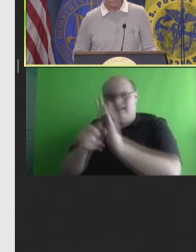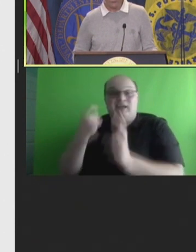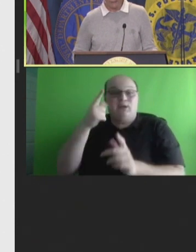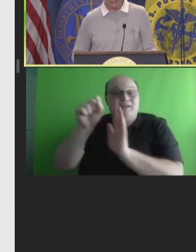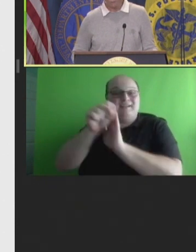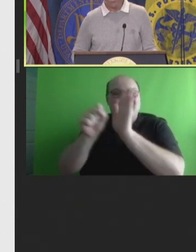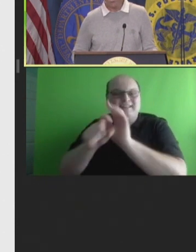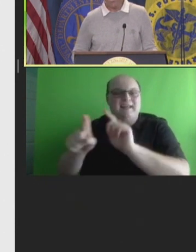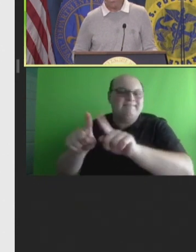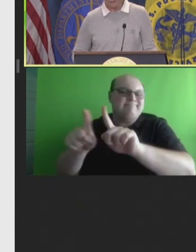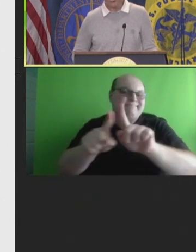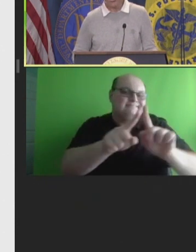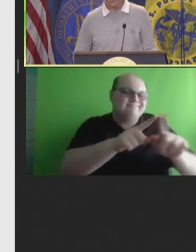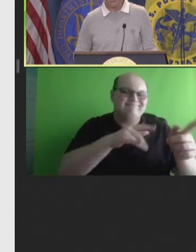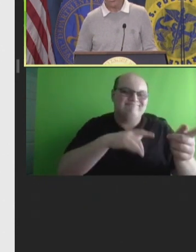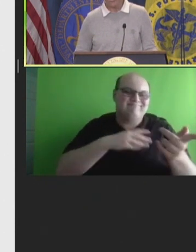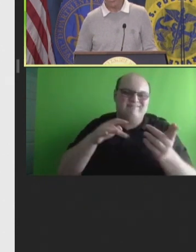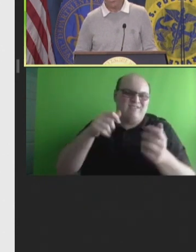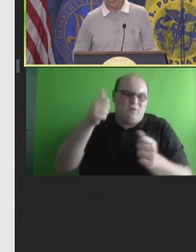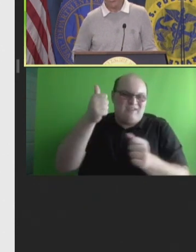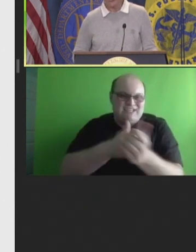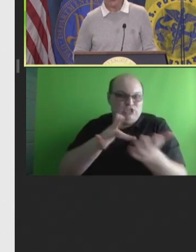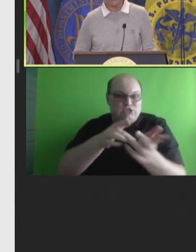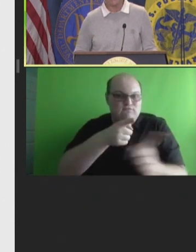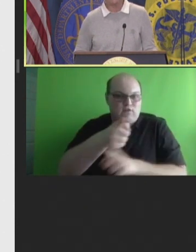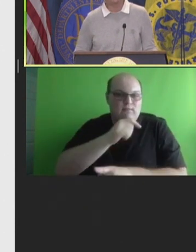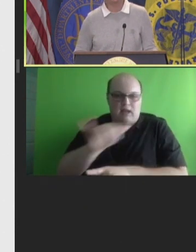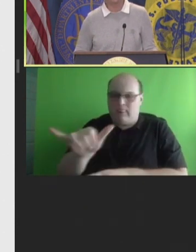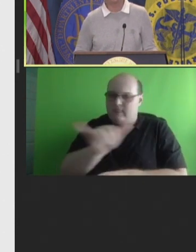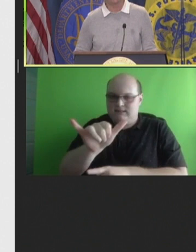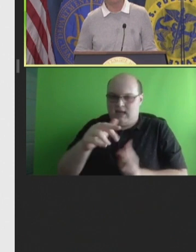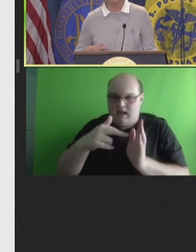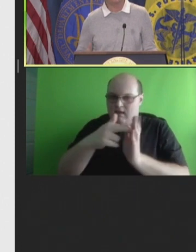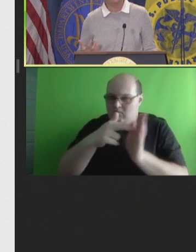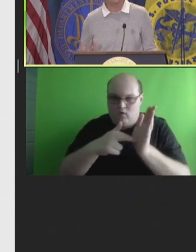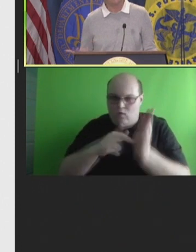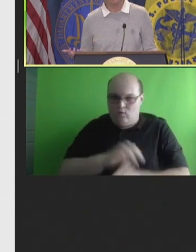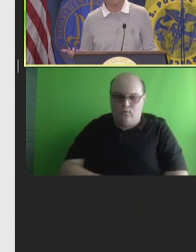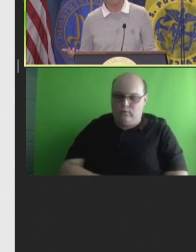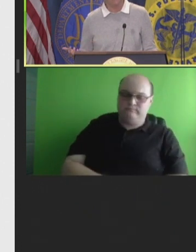And we really want to build on their success, and at the same time maintain that medical home.